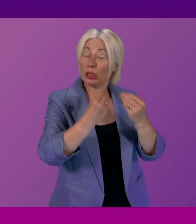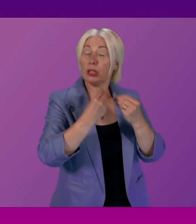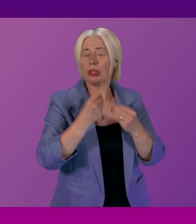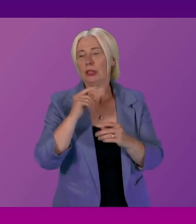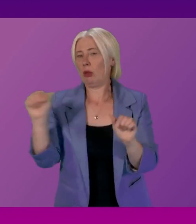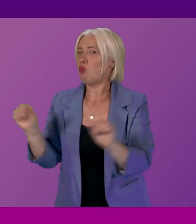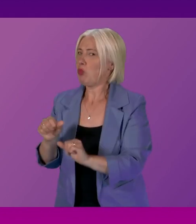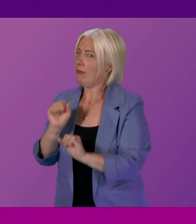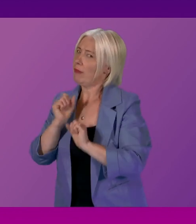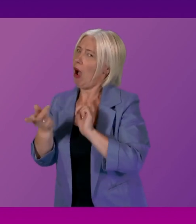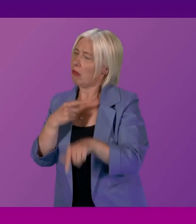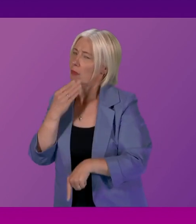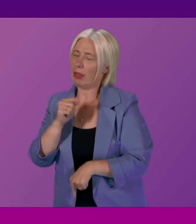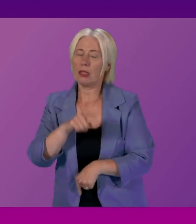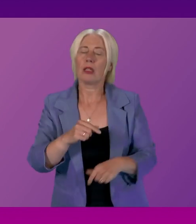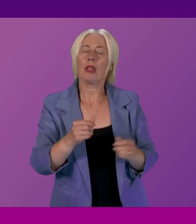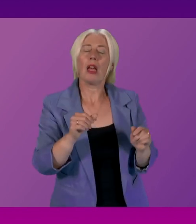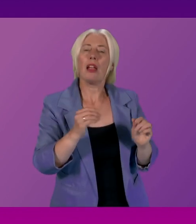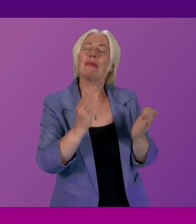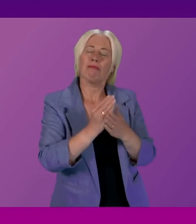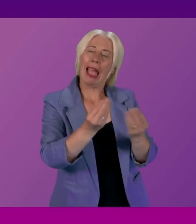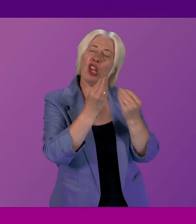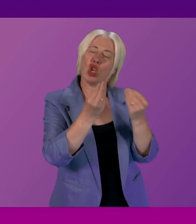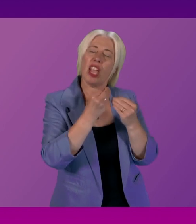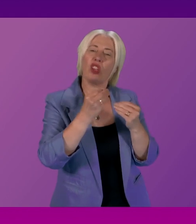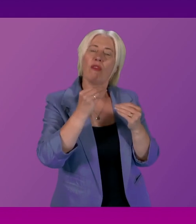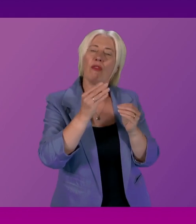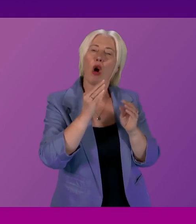but there is also the option, which I think we should be exploring, of juryless trials.